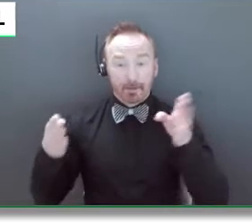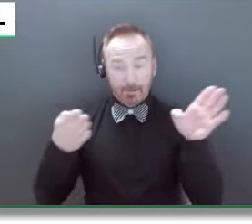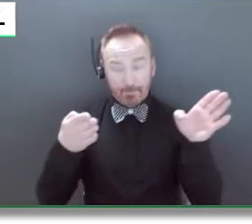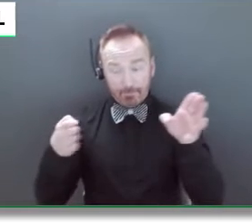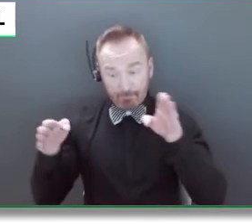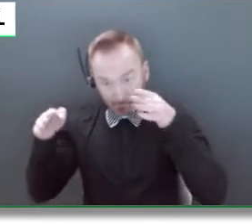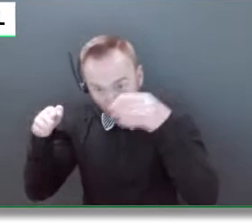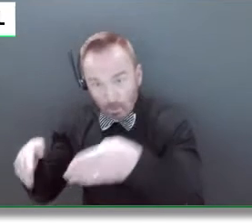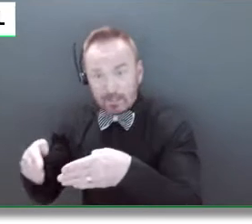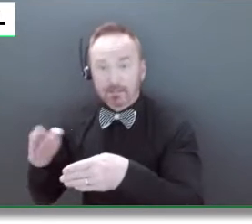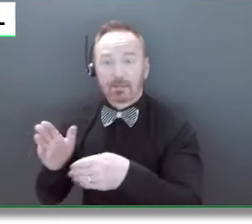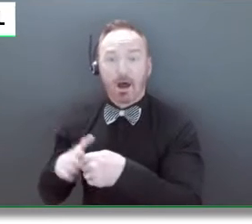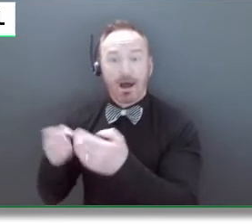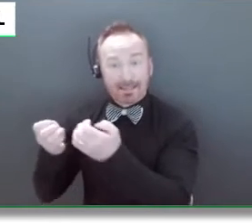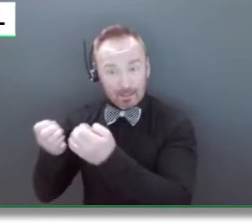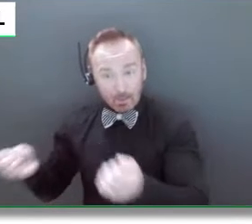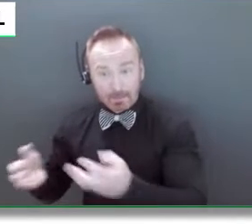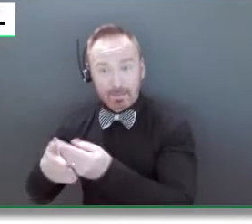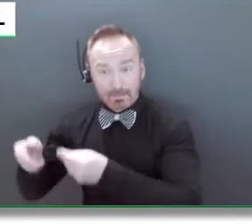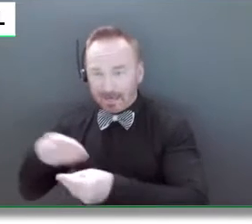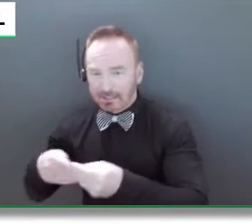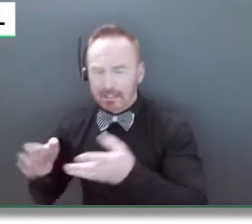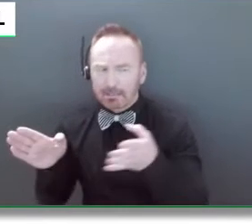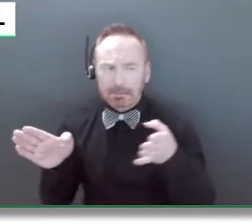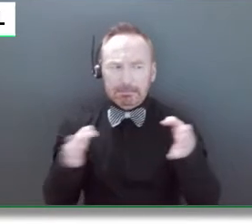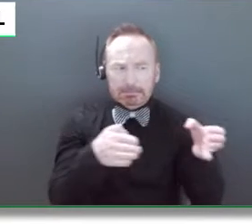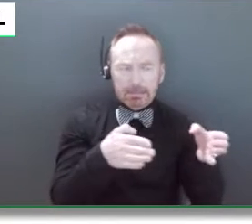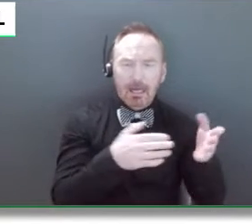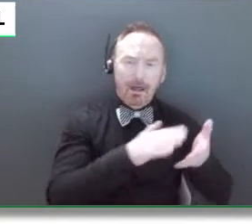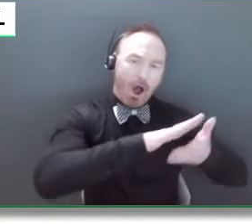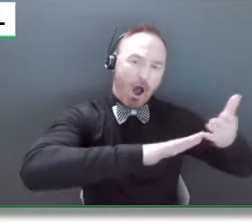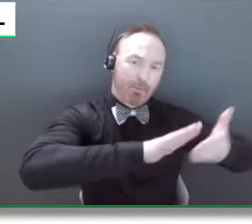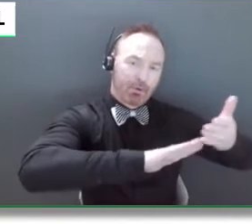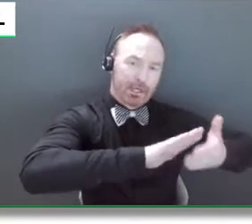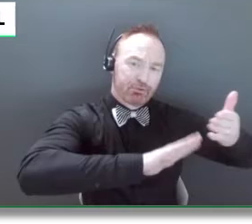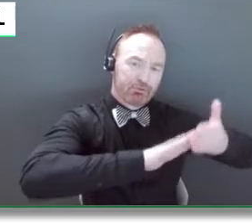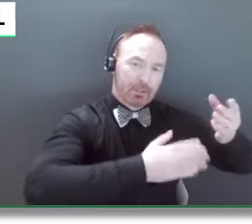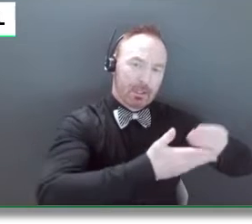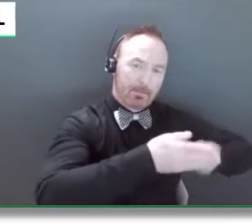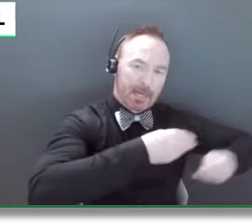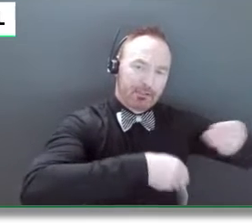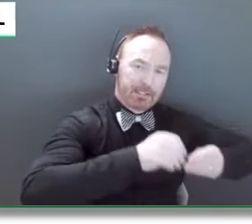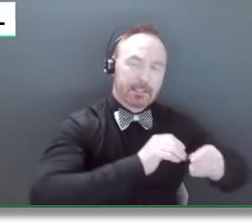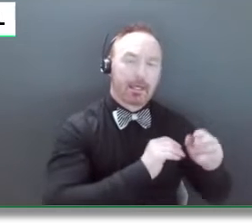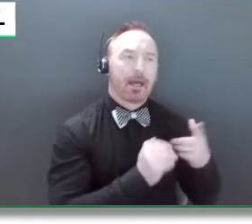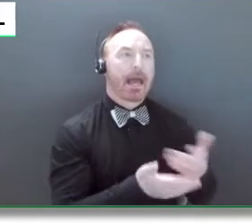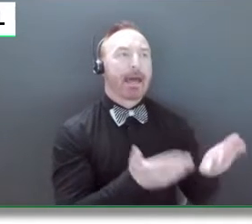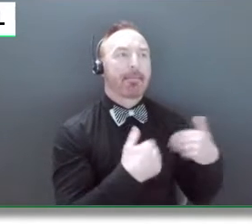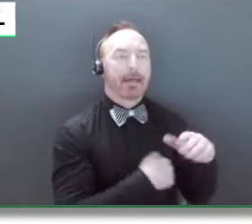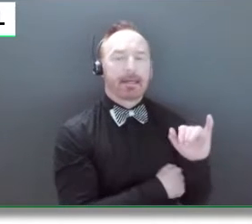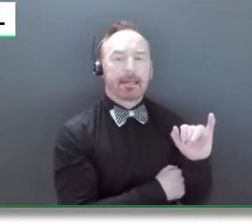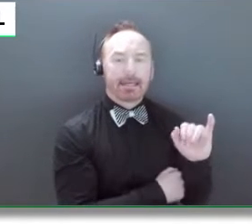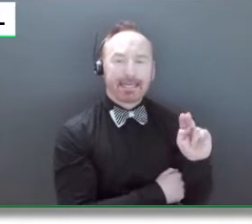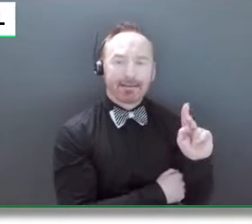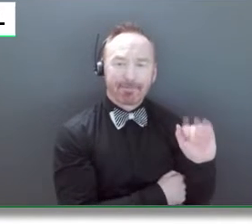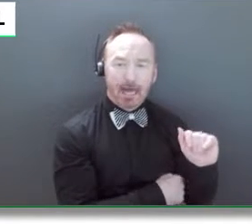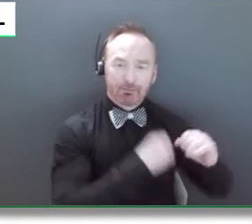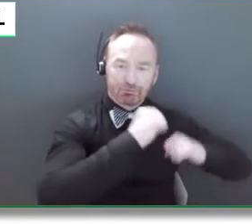modify some of their sites, they started to look at some of the infrastructure and operational budgets and started to see how they could be purchasing some